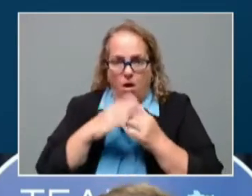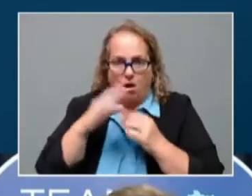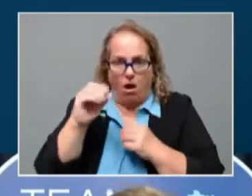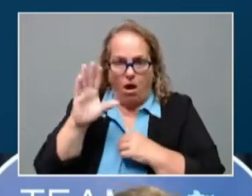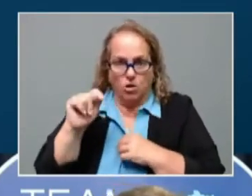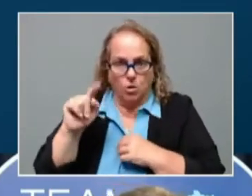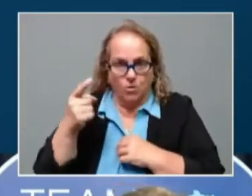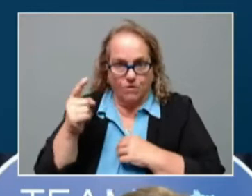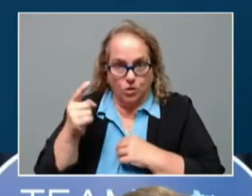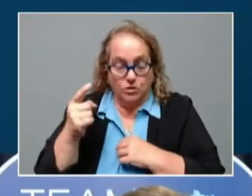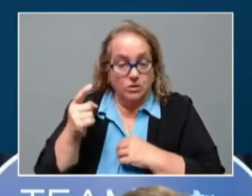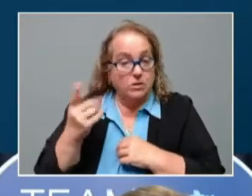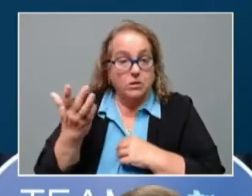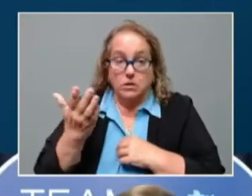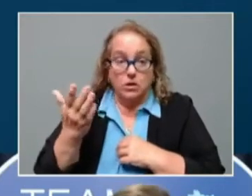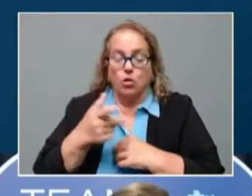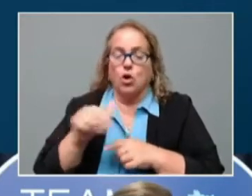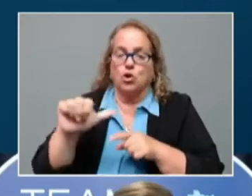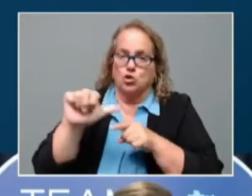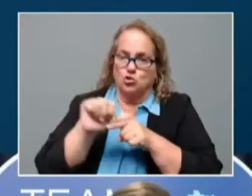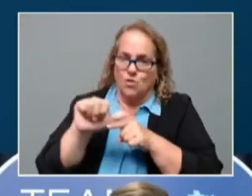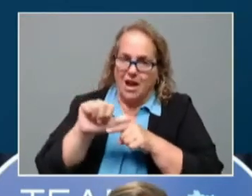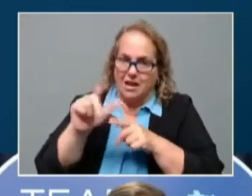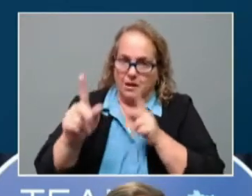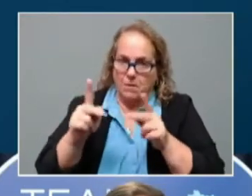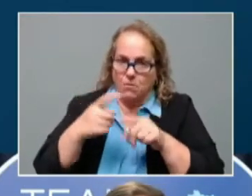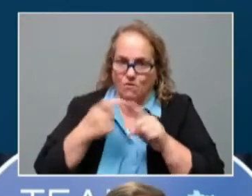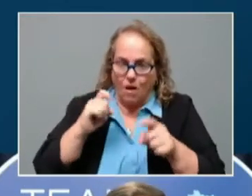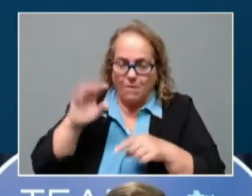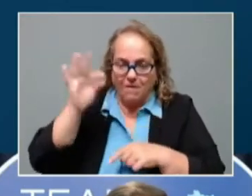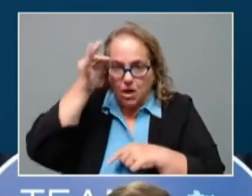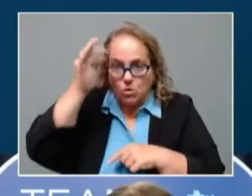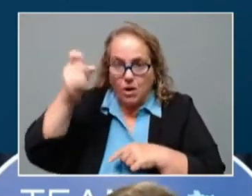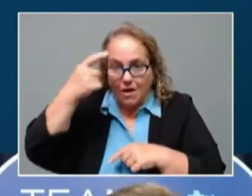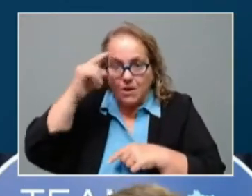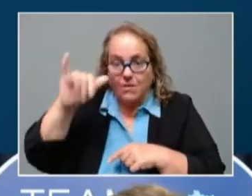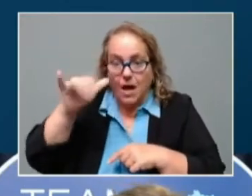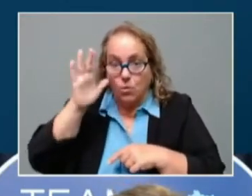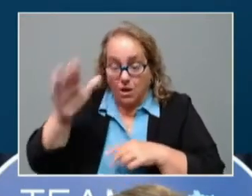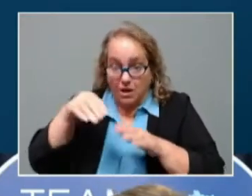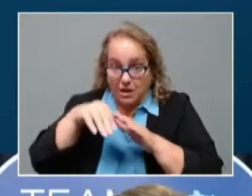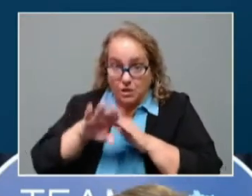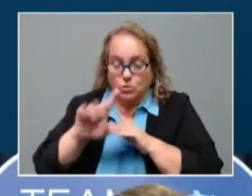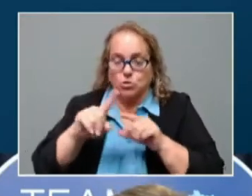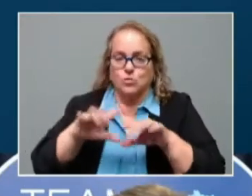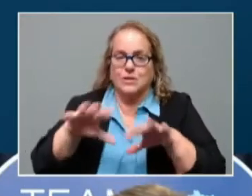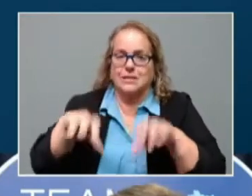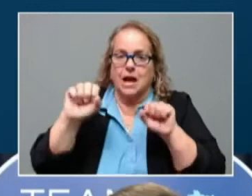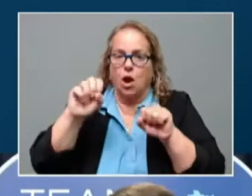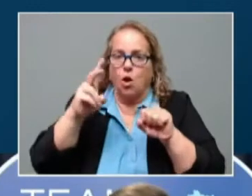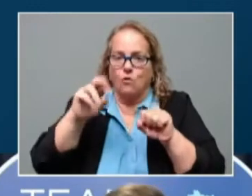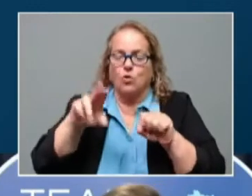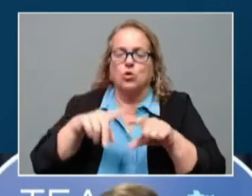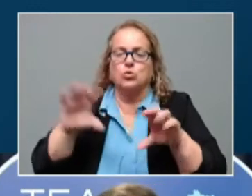trained folks from the federal government that are going to come in and are going to take over doing those monoclonal antibody treatments that